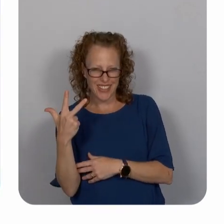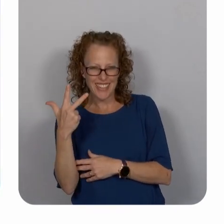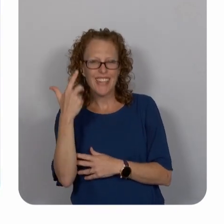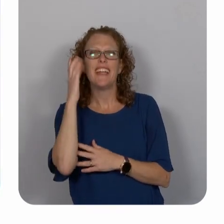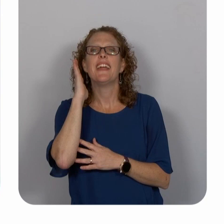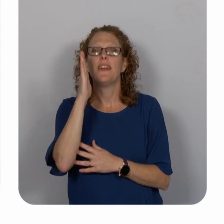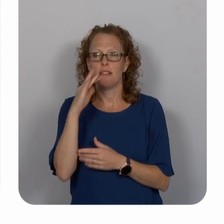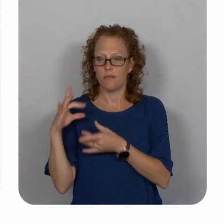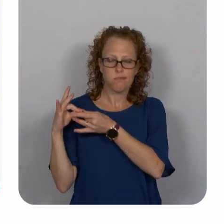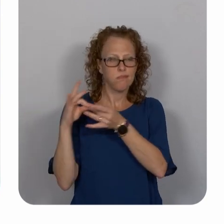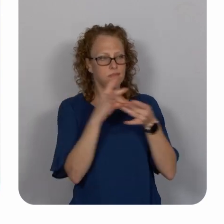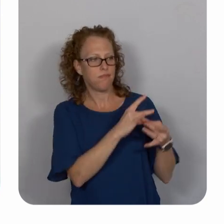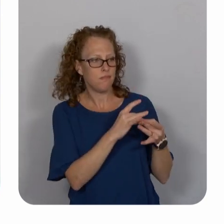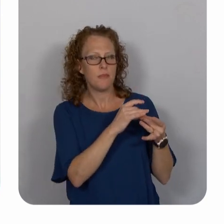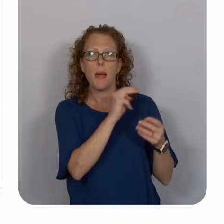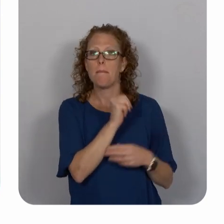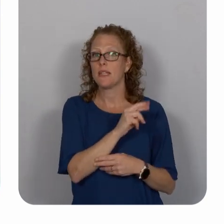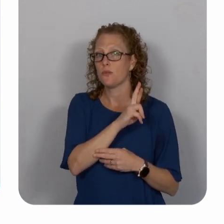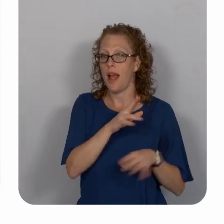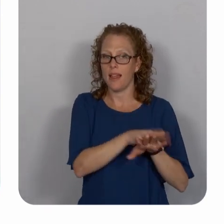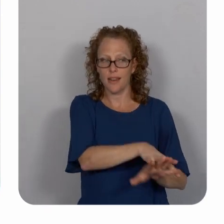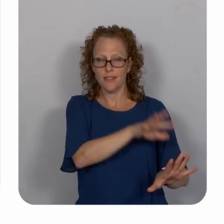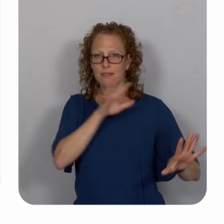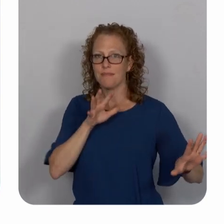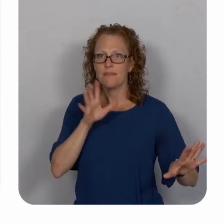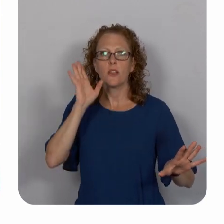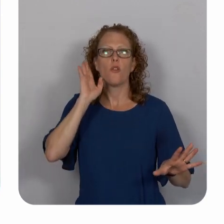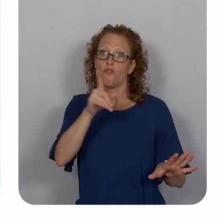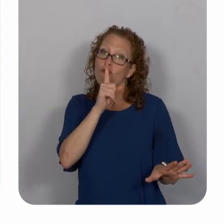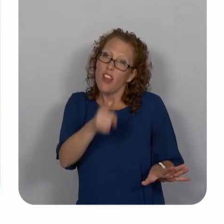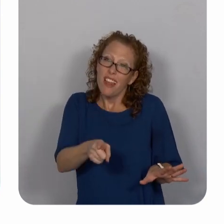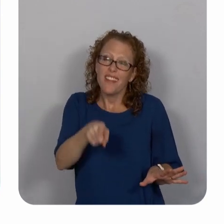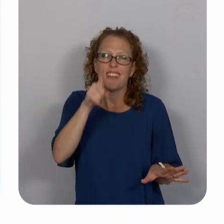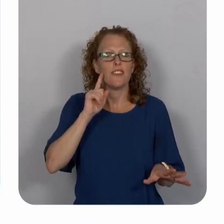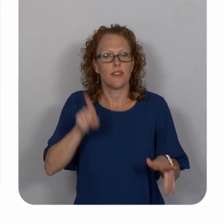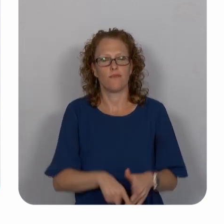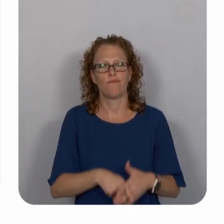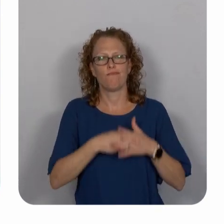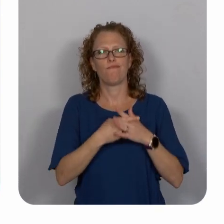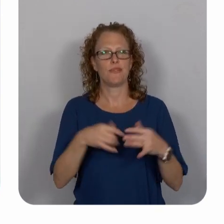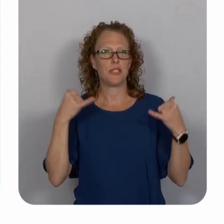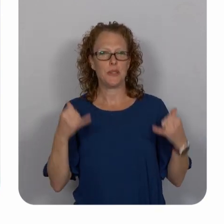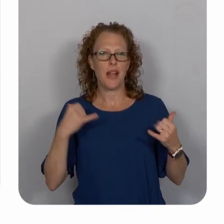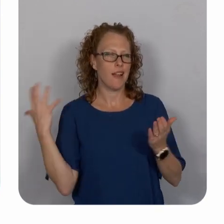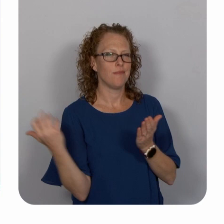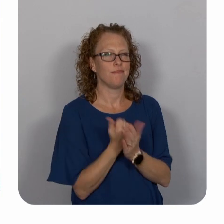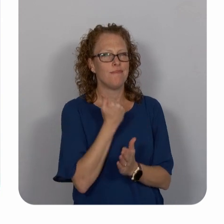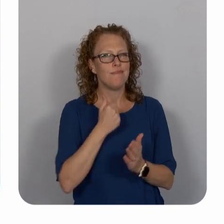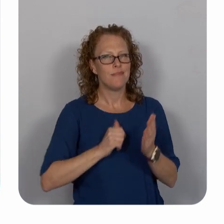there is no better time than today to get started building those mixed reality experiences.